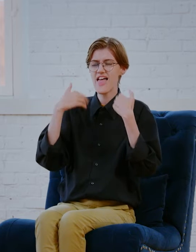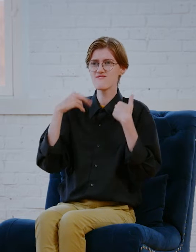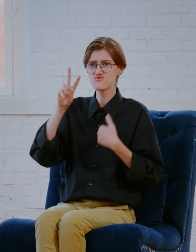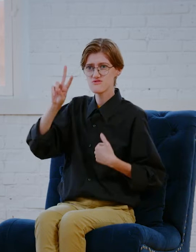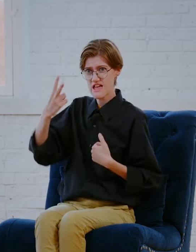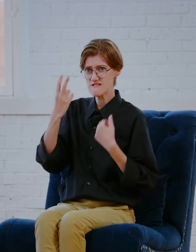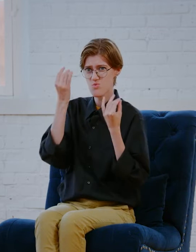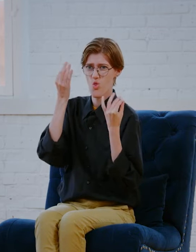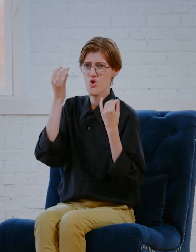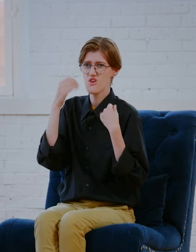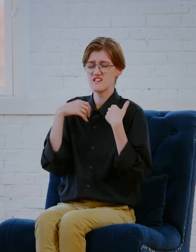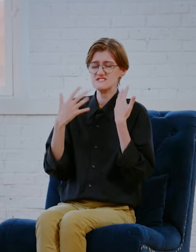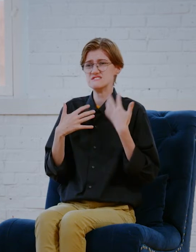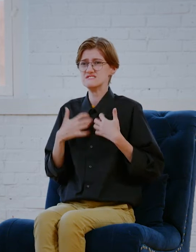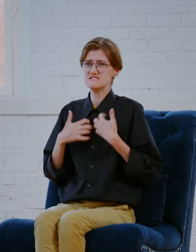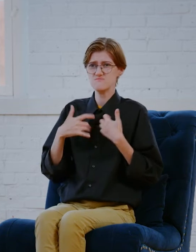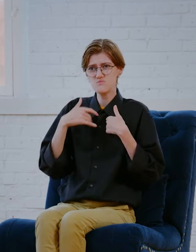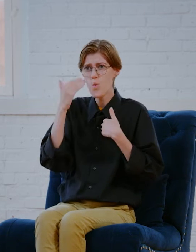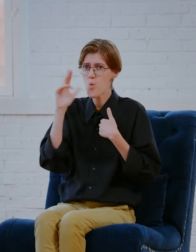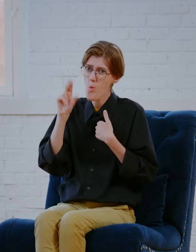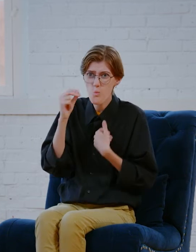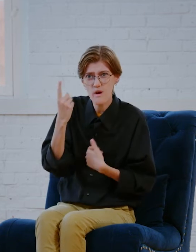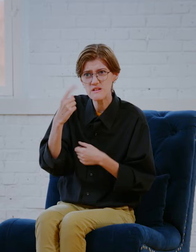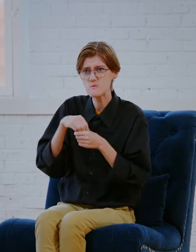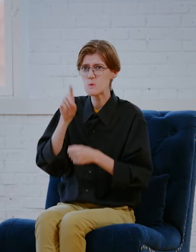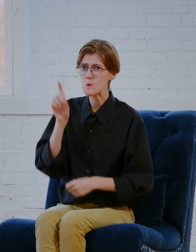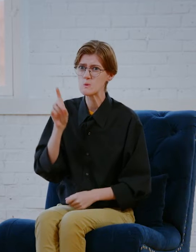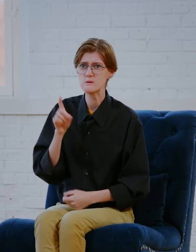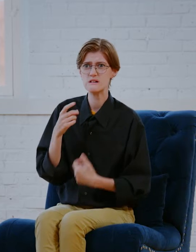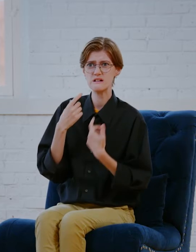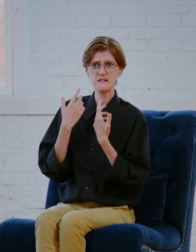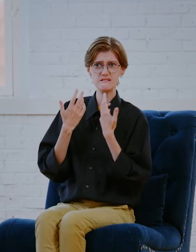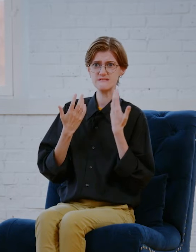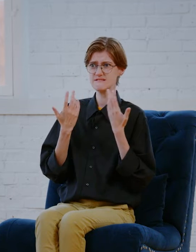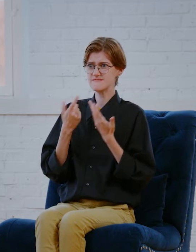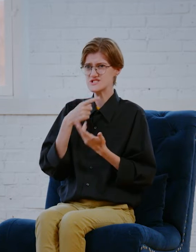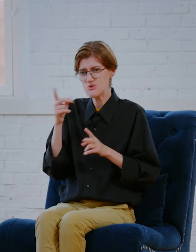and I had so many thoughts. I was really nervous and I didn't know anyone in Duluth